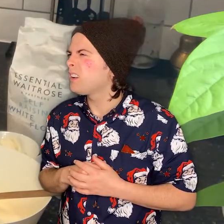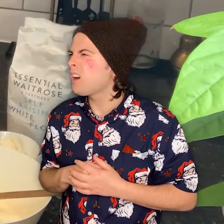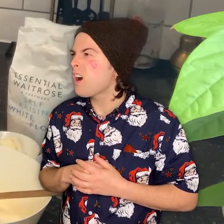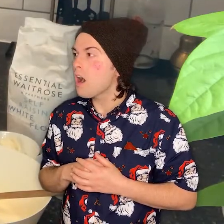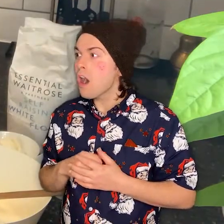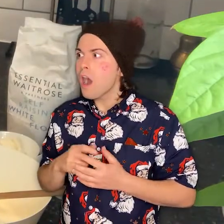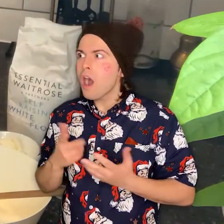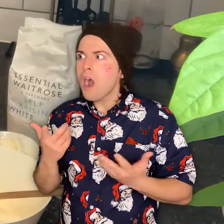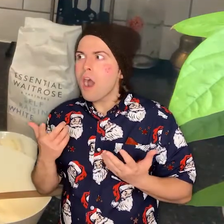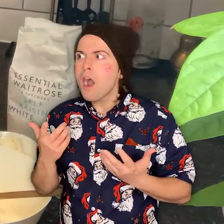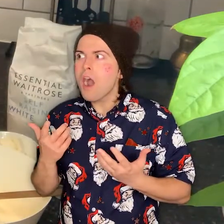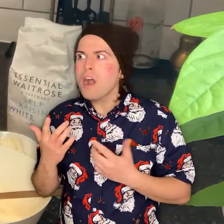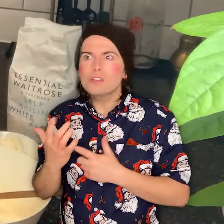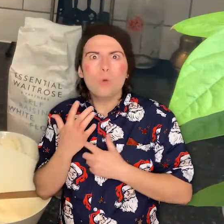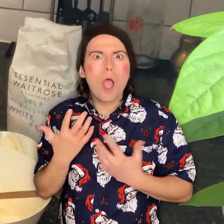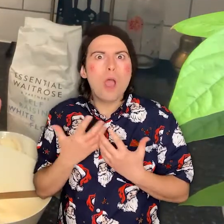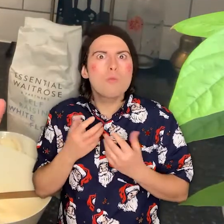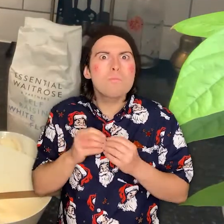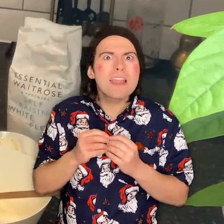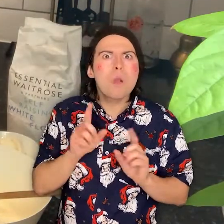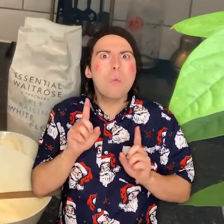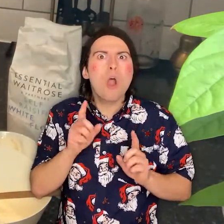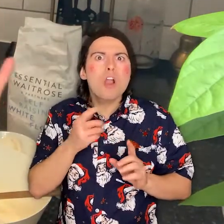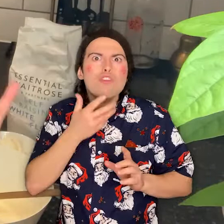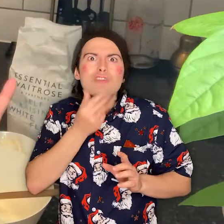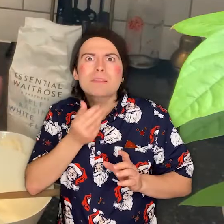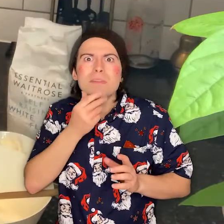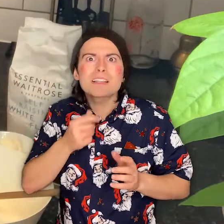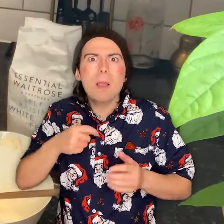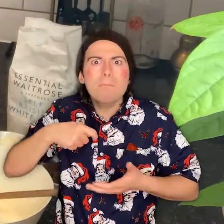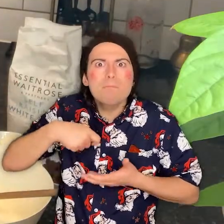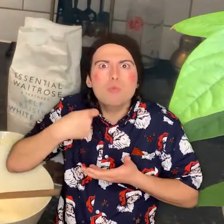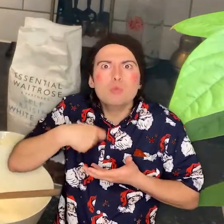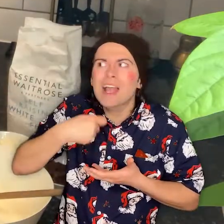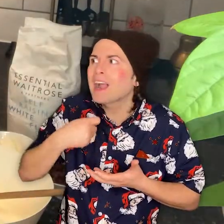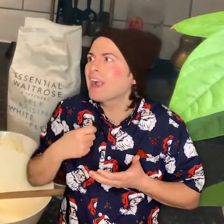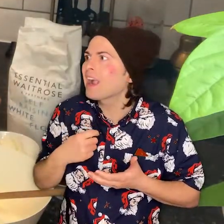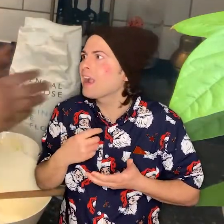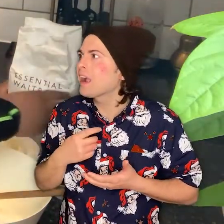I love a Christmas pudding and its dead easy to make.